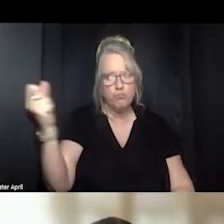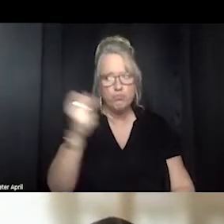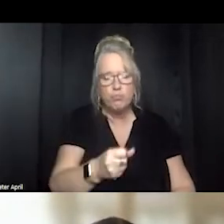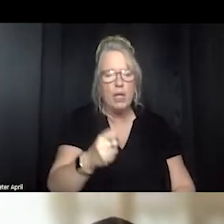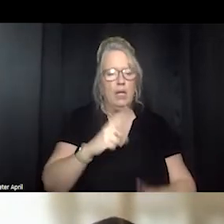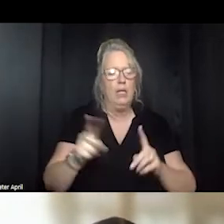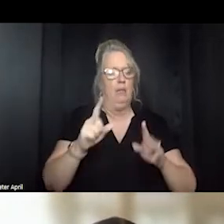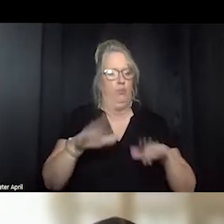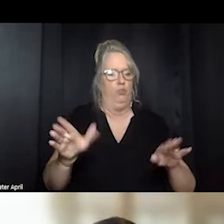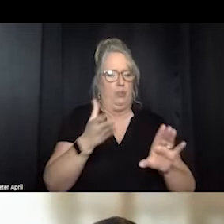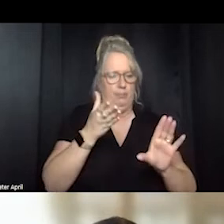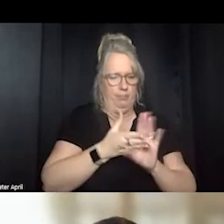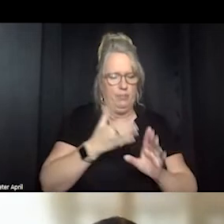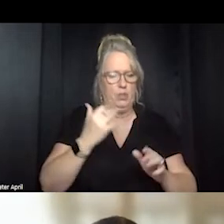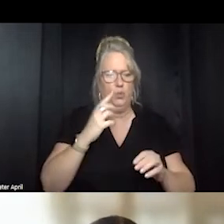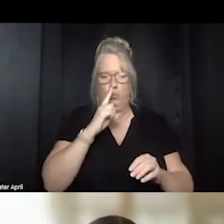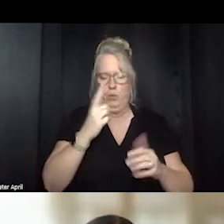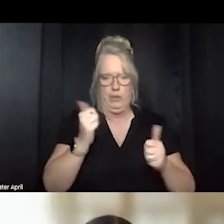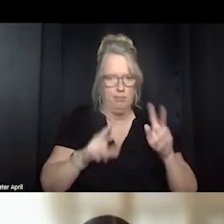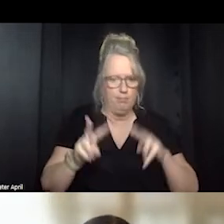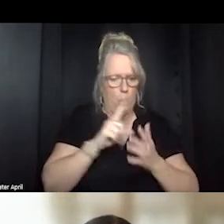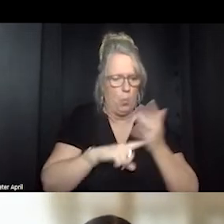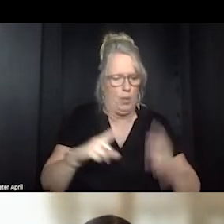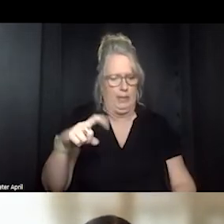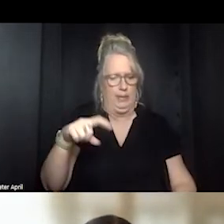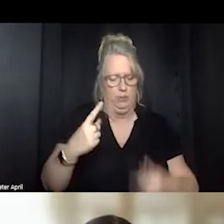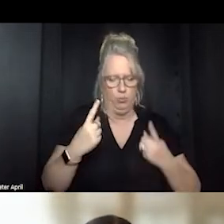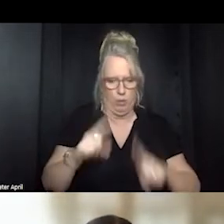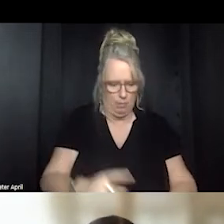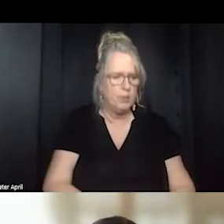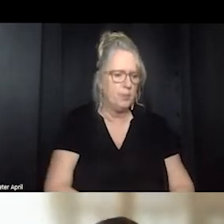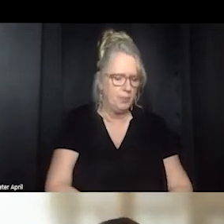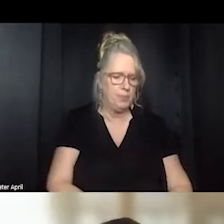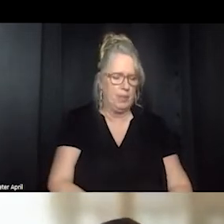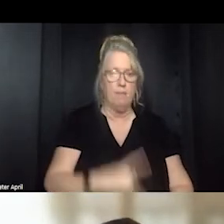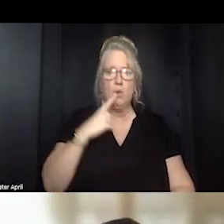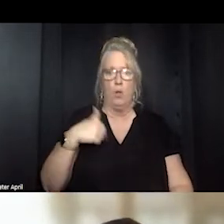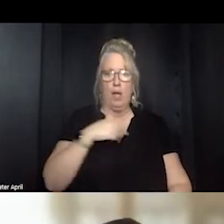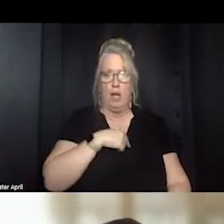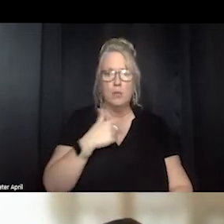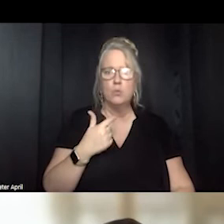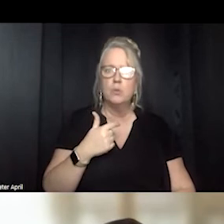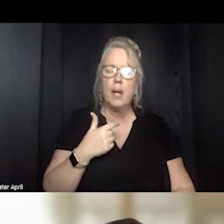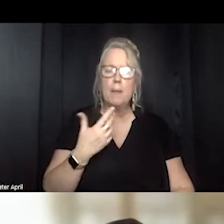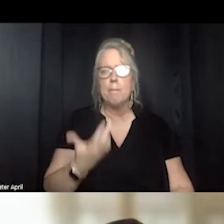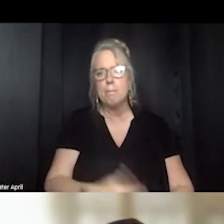REALLY WEIGH IN ON THE, ON, WHAT NEED TO HAPPEN THERE. FOR US IT HAS BEEN MORE PROBABLY